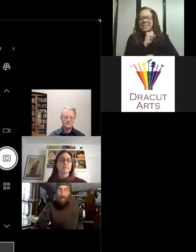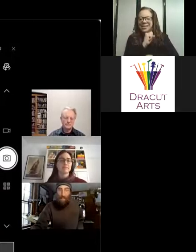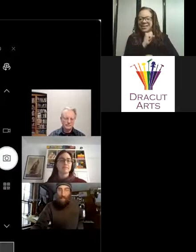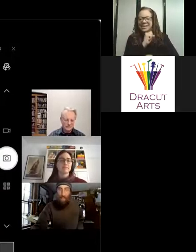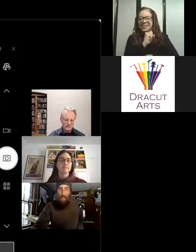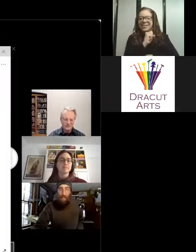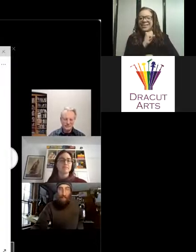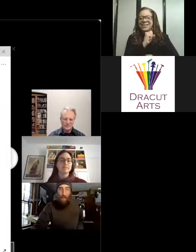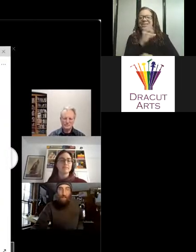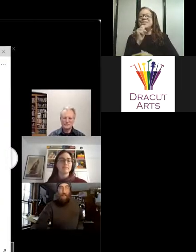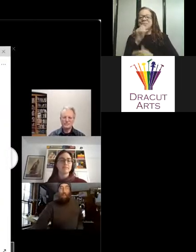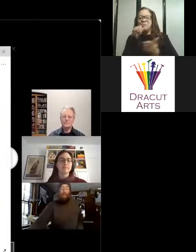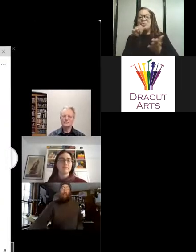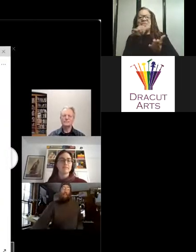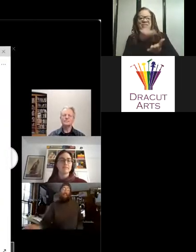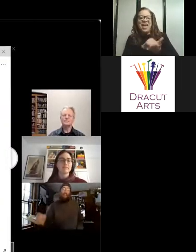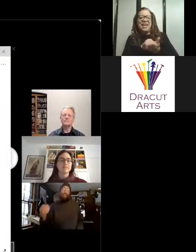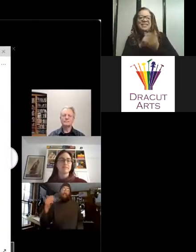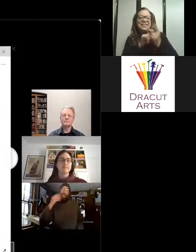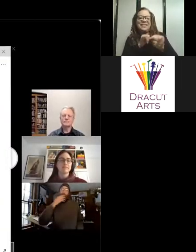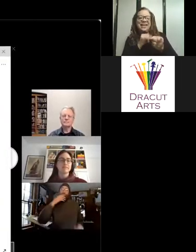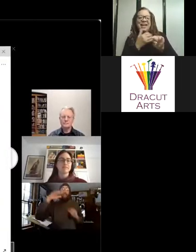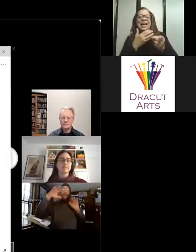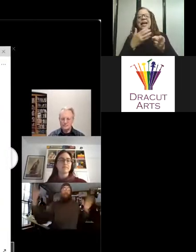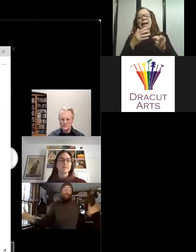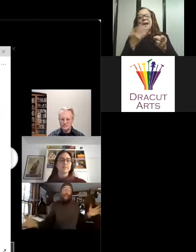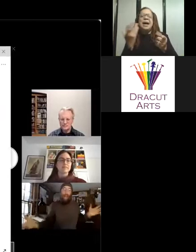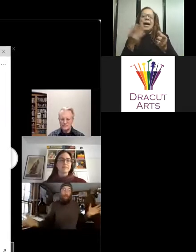that's, in some ways I'm glad, uh, I'm glad we have those gaps,